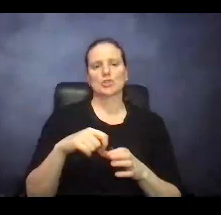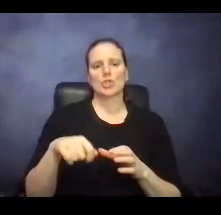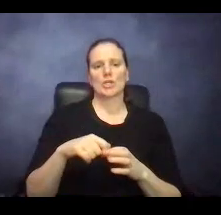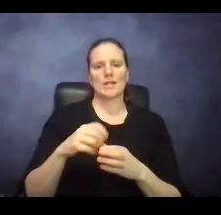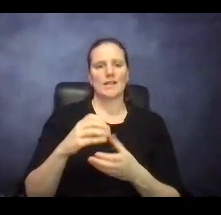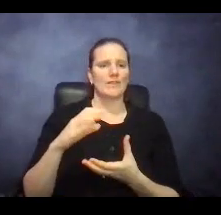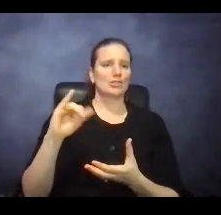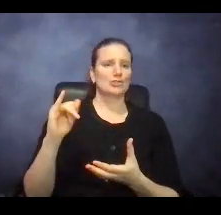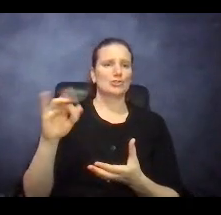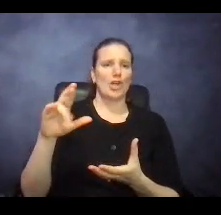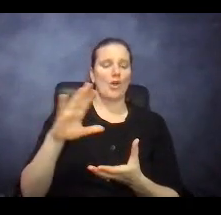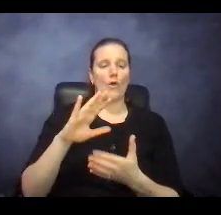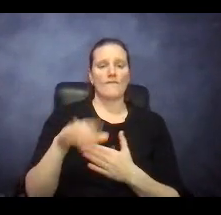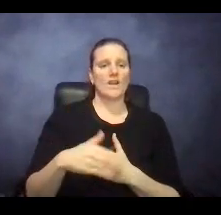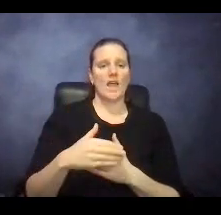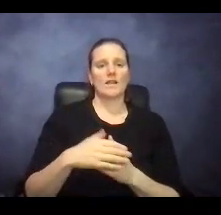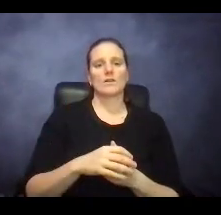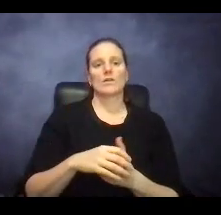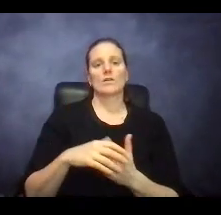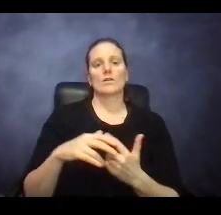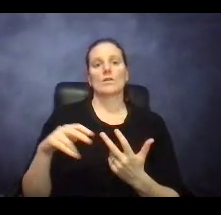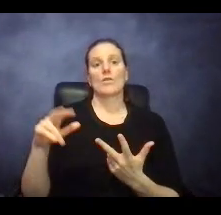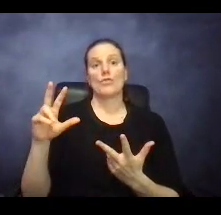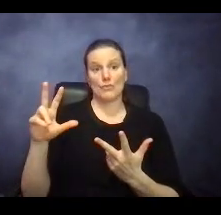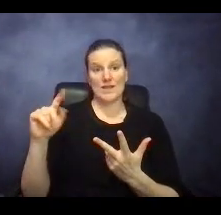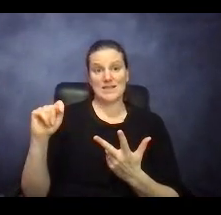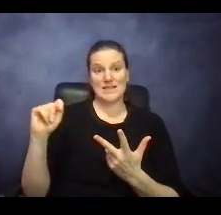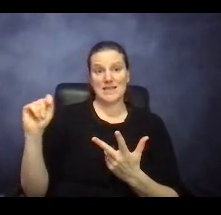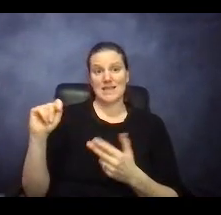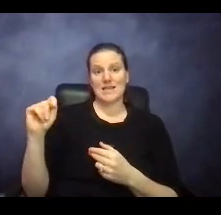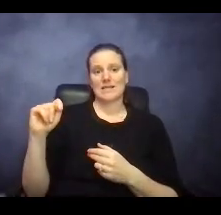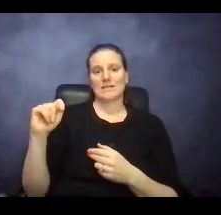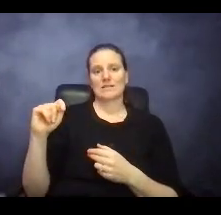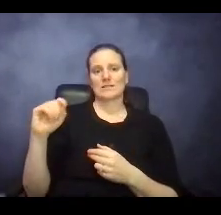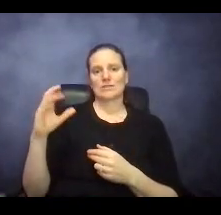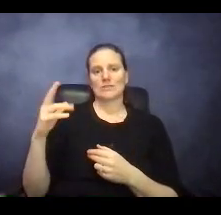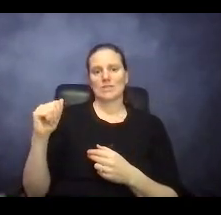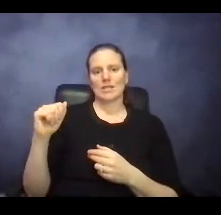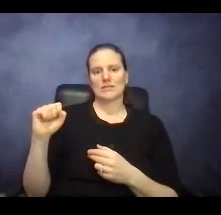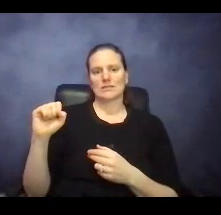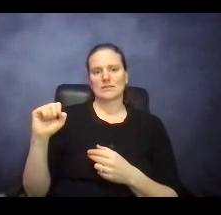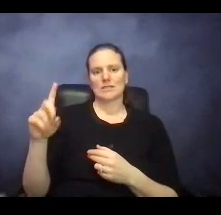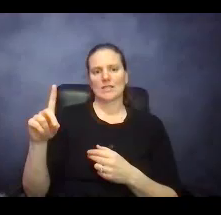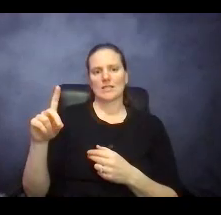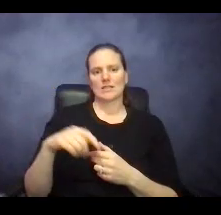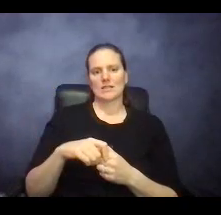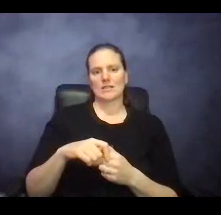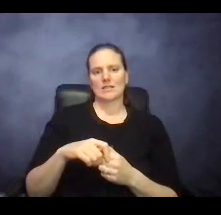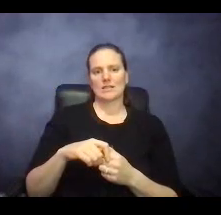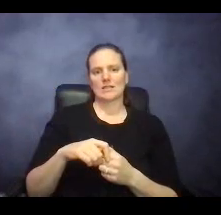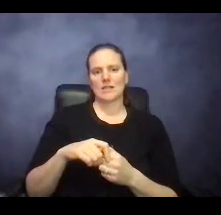and leave it in the fridge overnight. So three tablespoons of chia seed, that might be too much. That person who makes it, I never, I never measure, I just eyeball it.